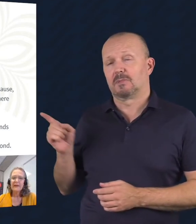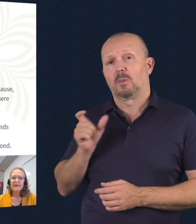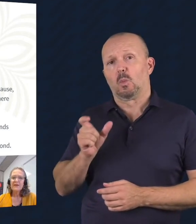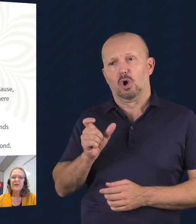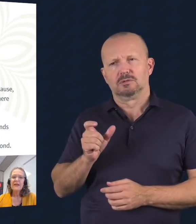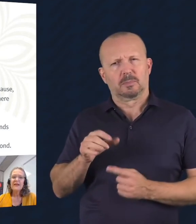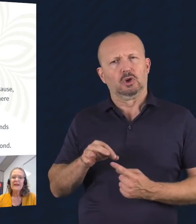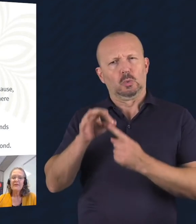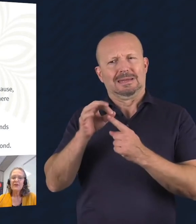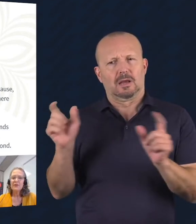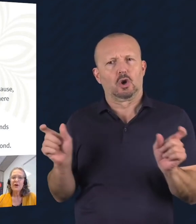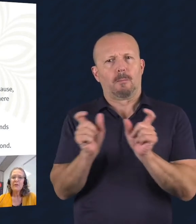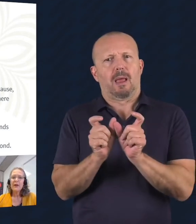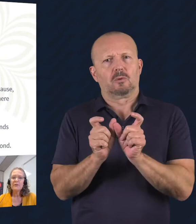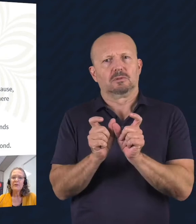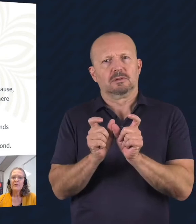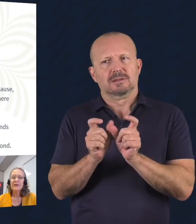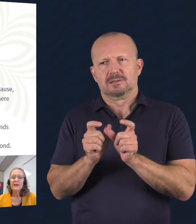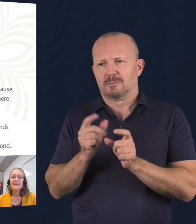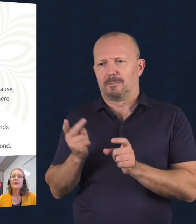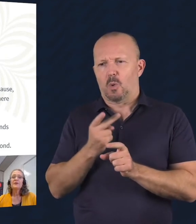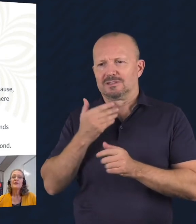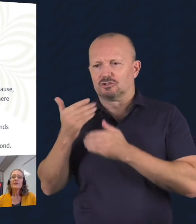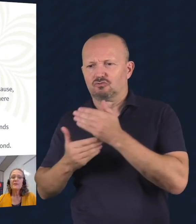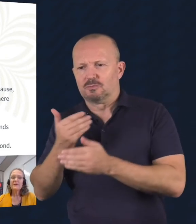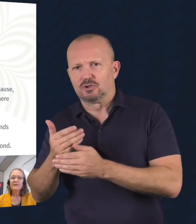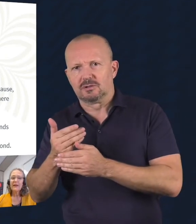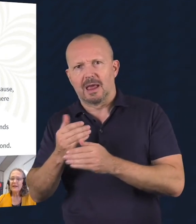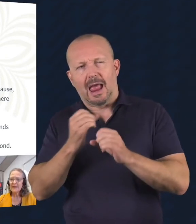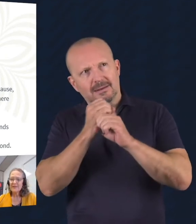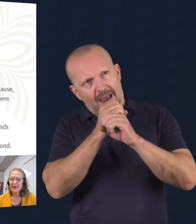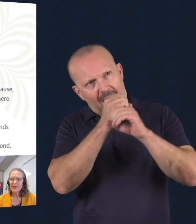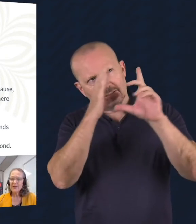It's a unique and original compound word with both descriptive and aspirational.